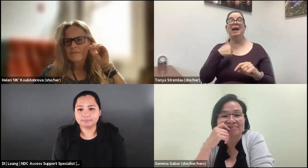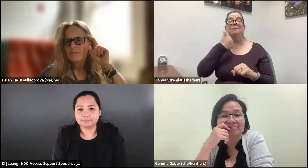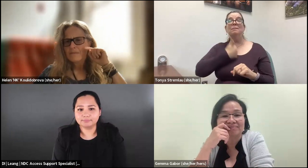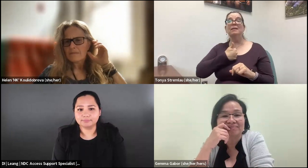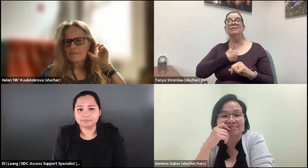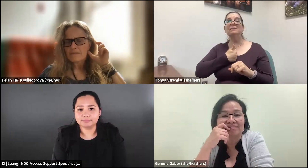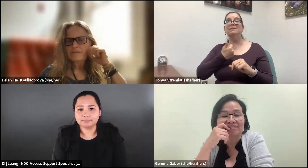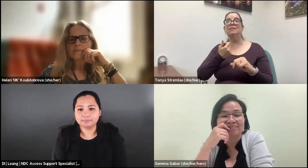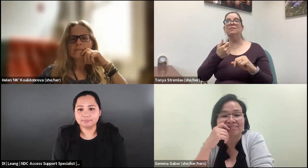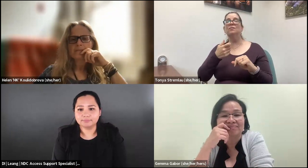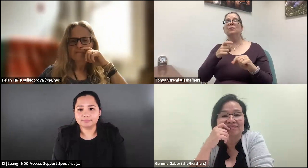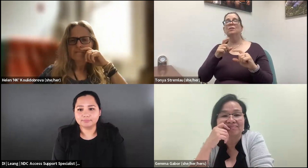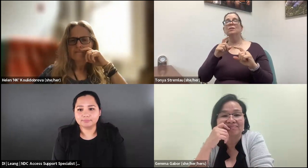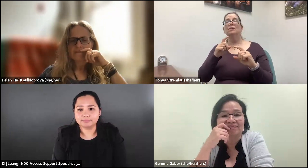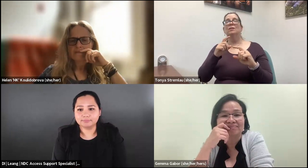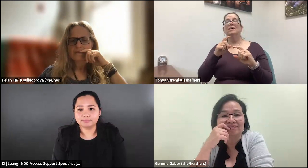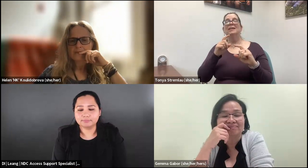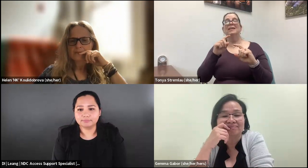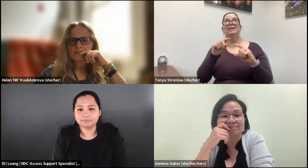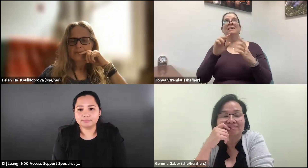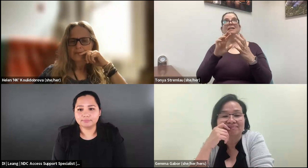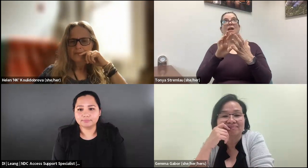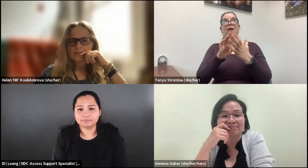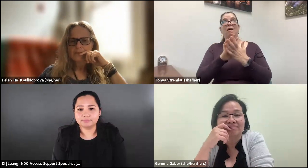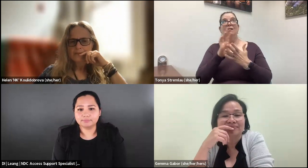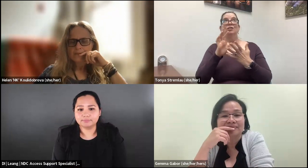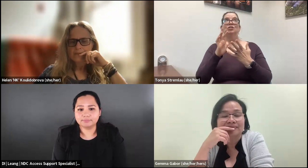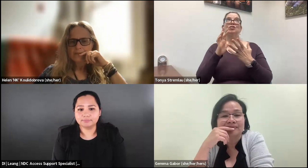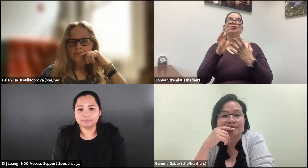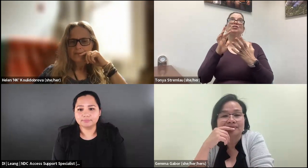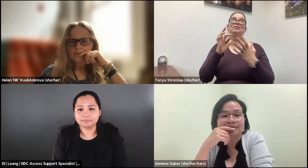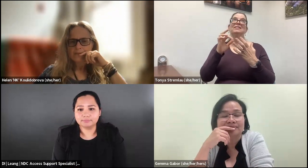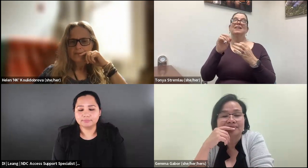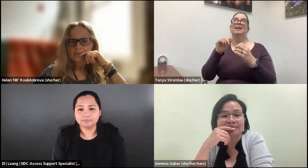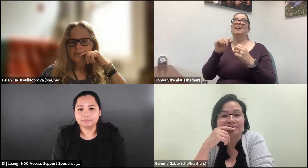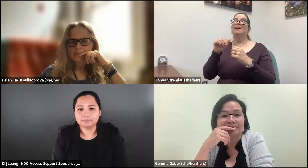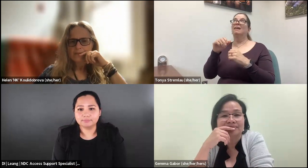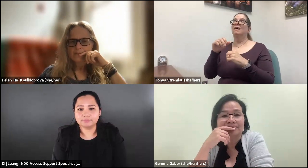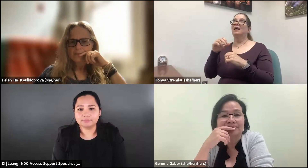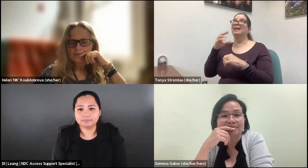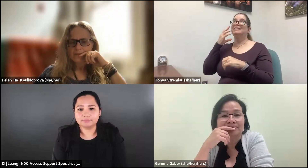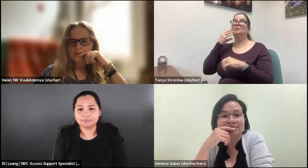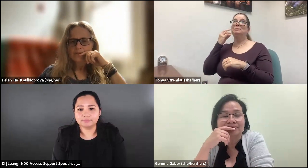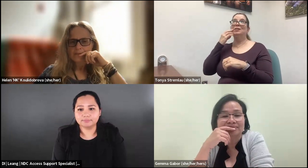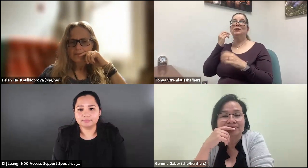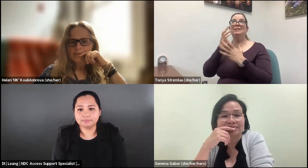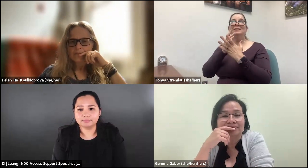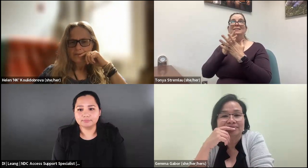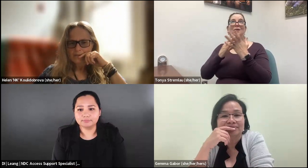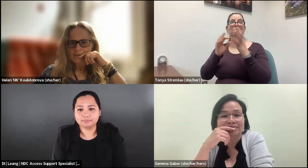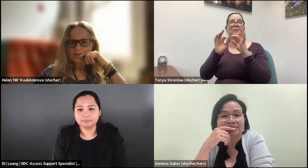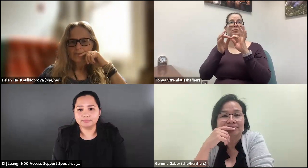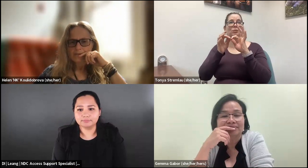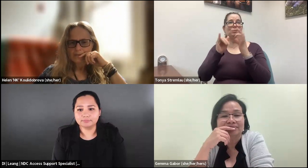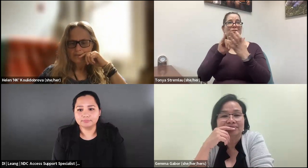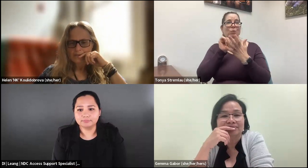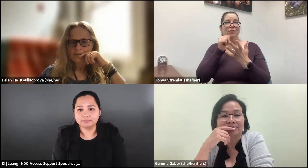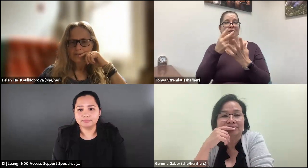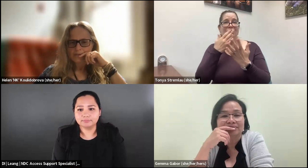work together because for me, the college experience,